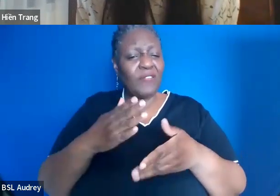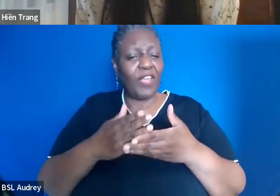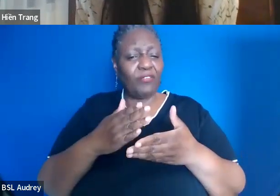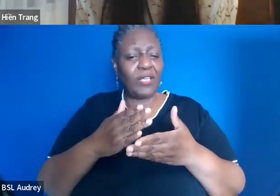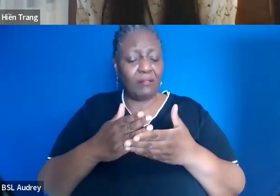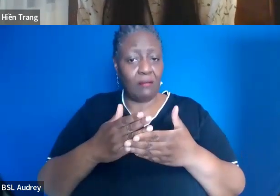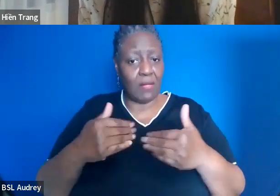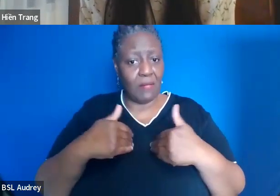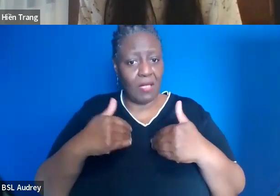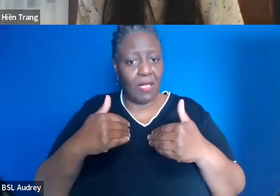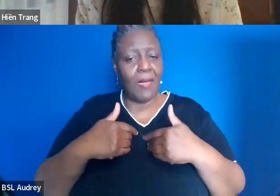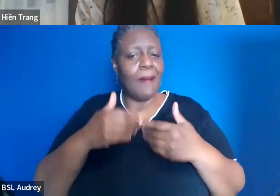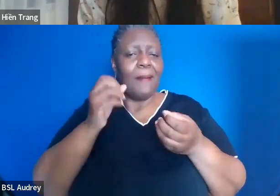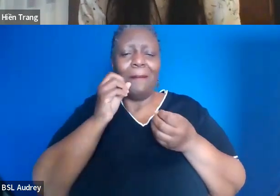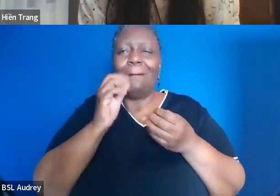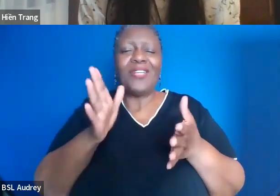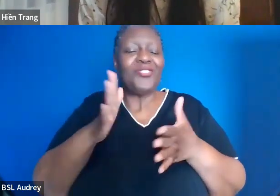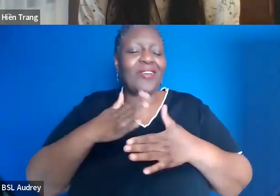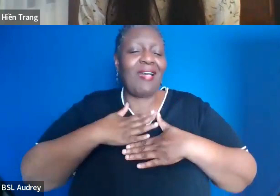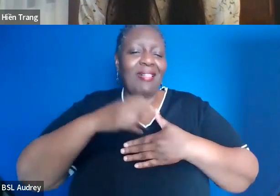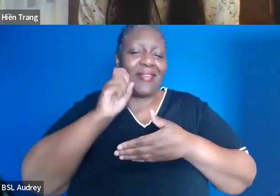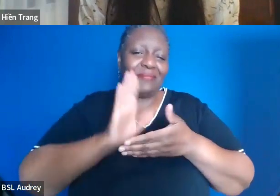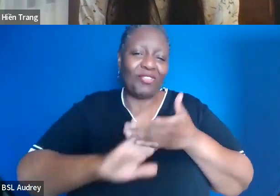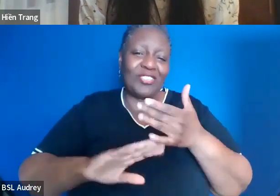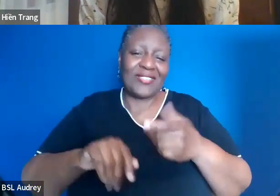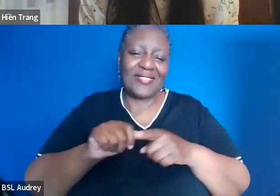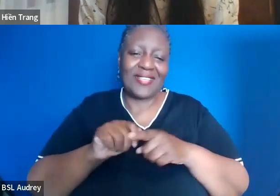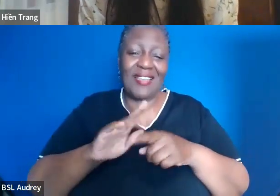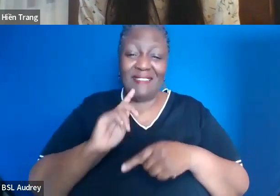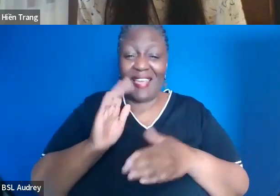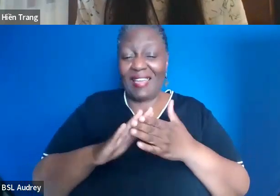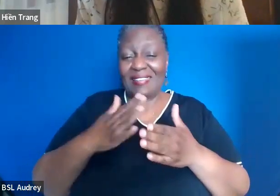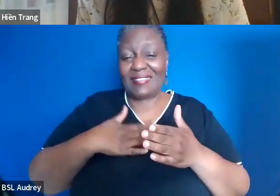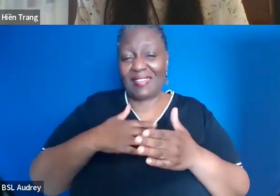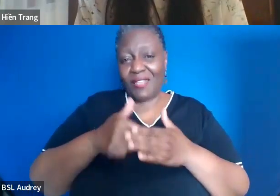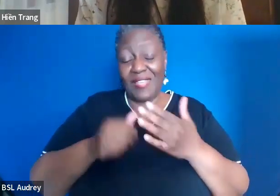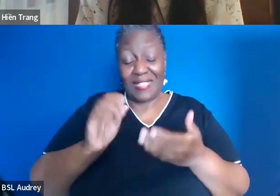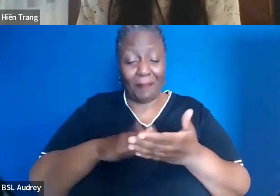um for me a very magical experience um like you said in the beginning of this poetry spans like